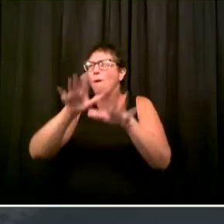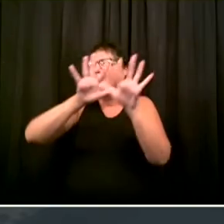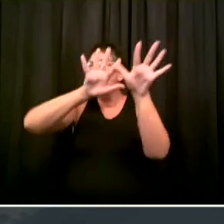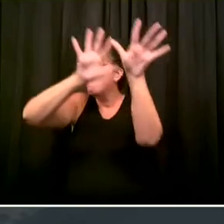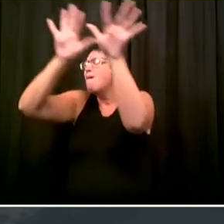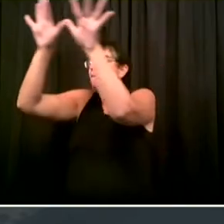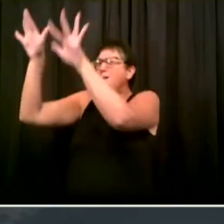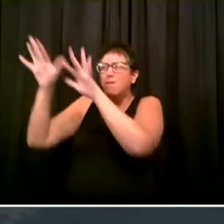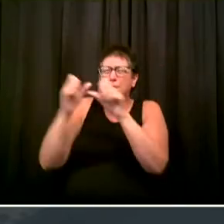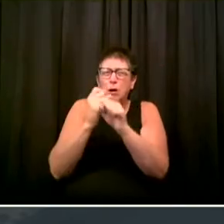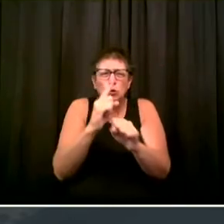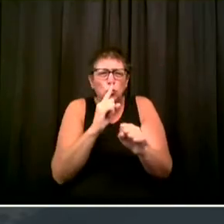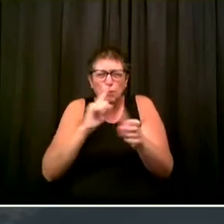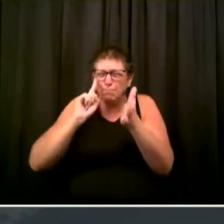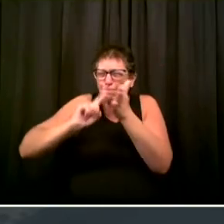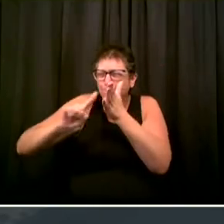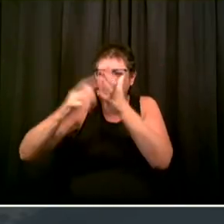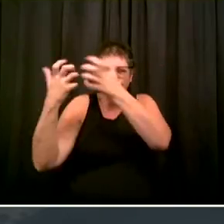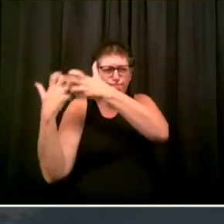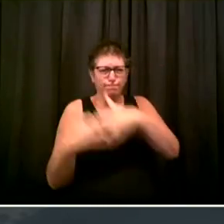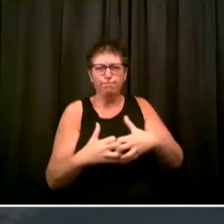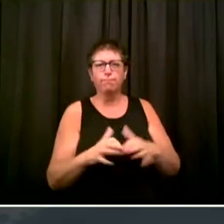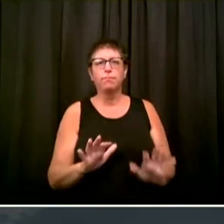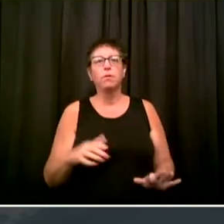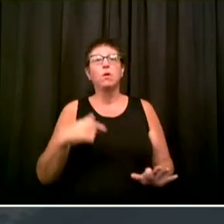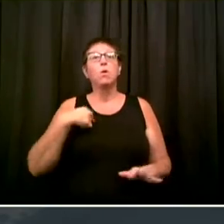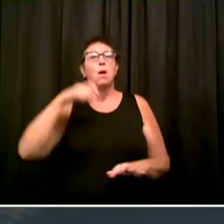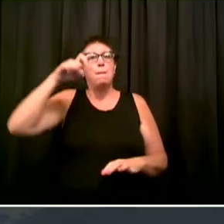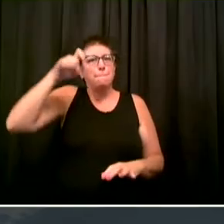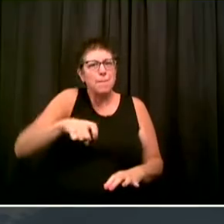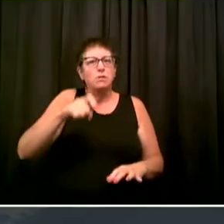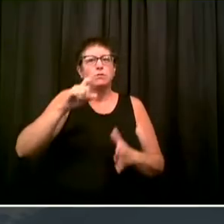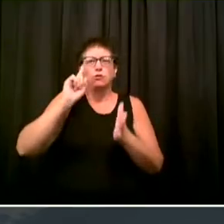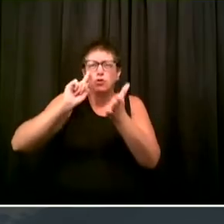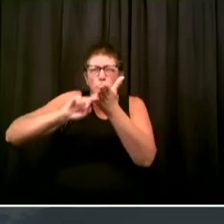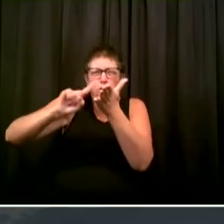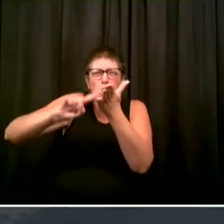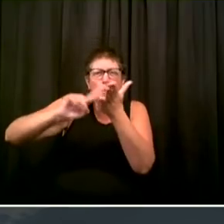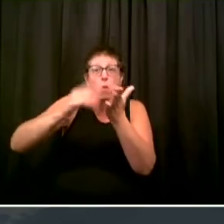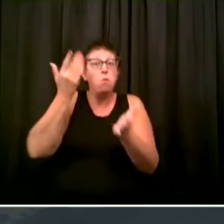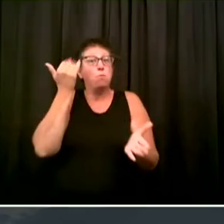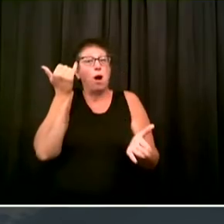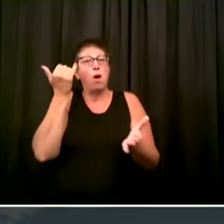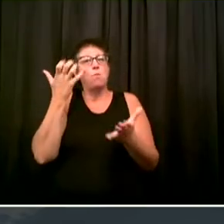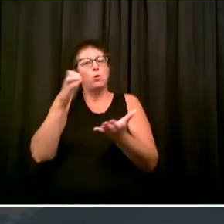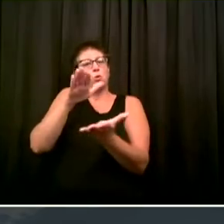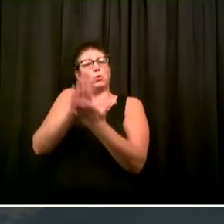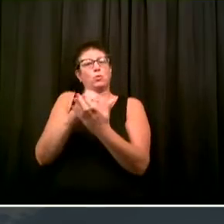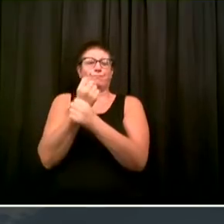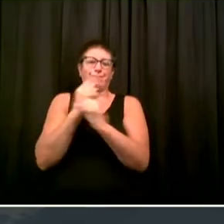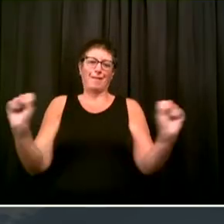LOOKING AT CWIA CLASSROOM, GO TO CHECKLIST TO MAKE SU TARE SAFE. THIS IS WHAT